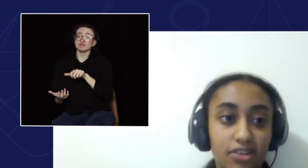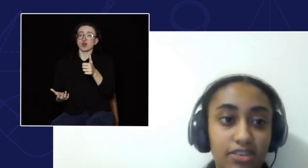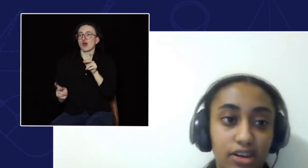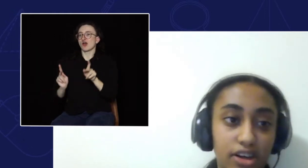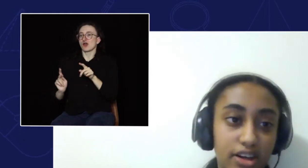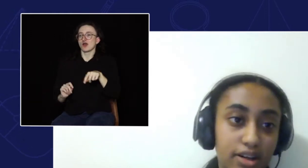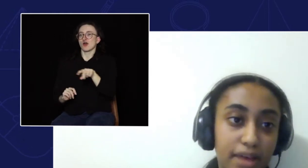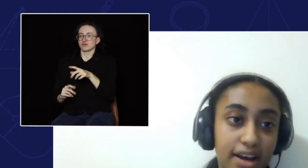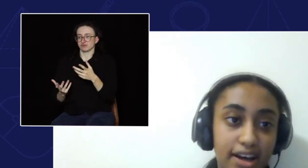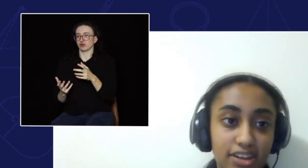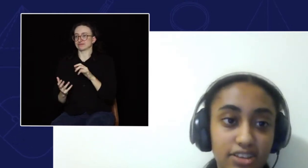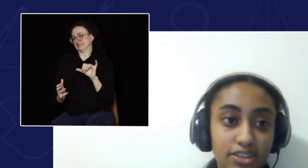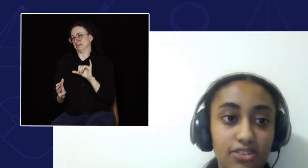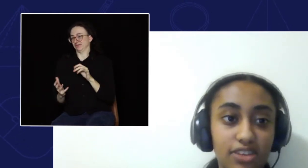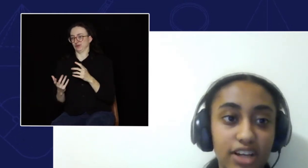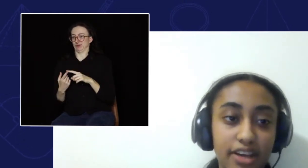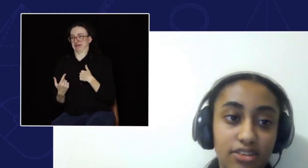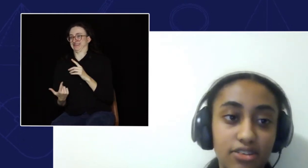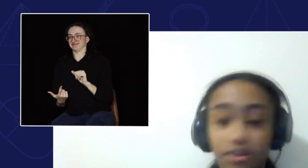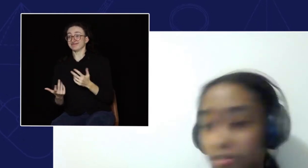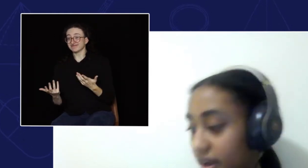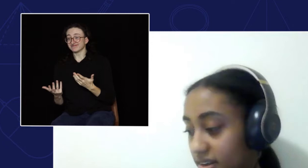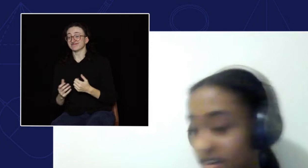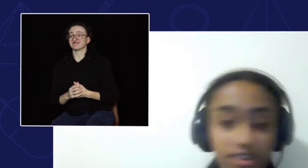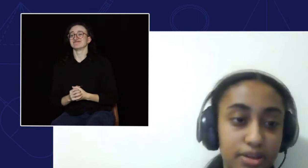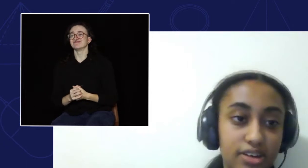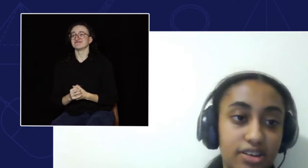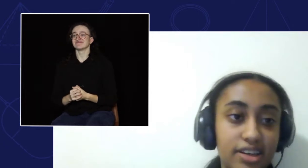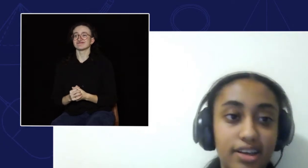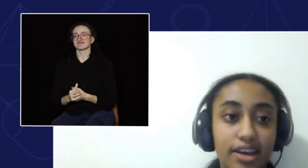and learn about others, related to my disability.